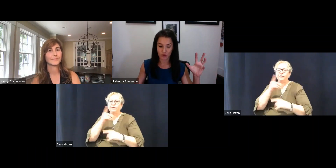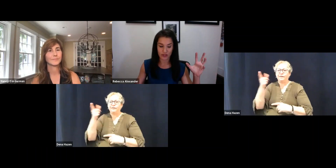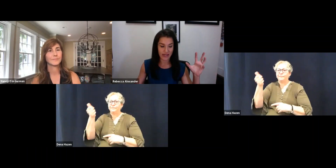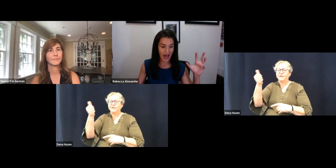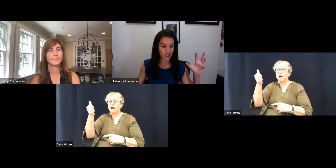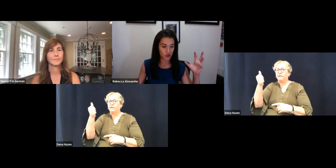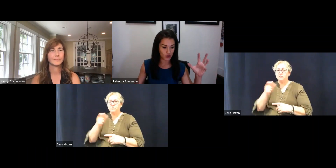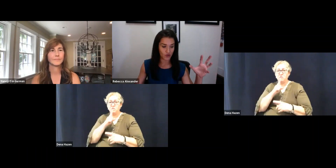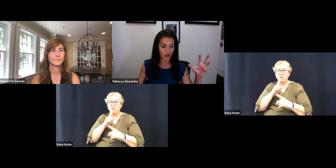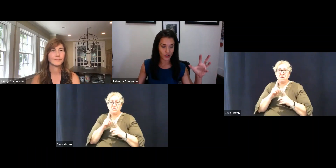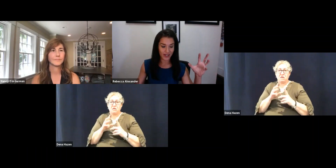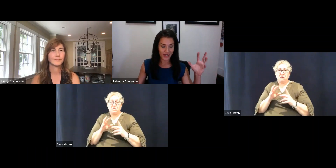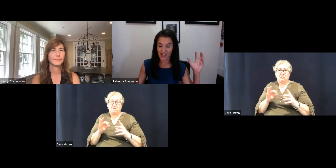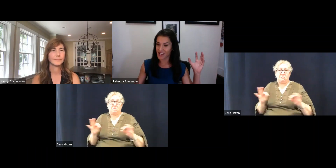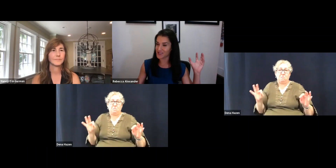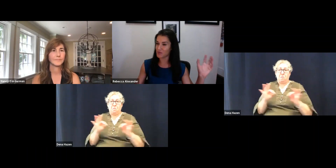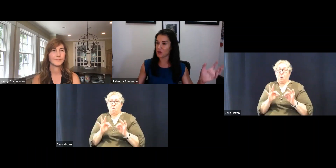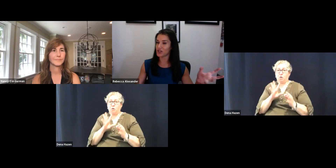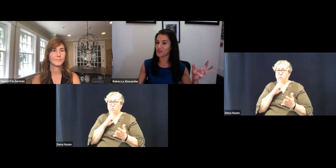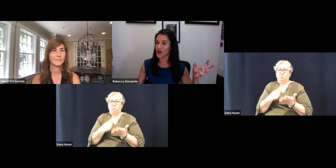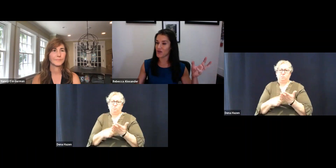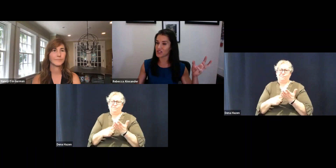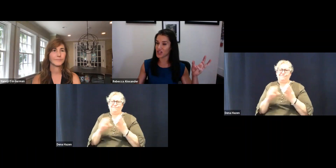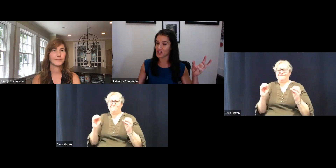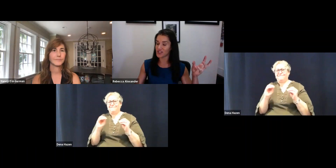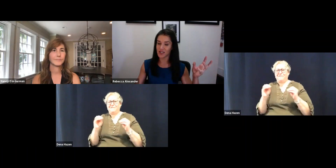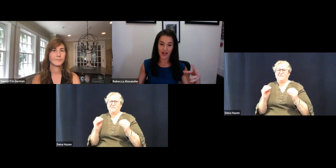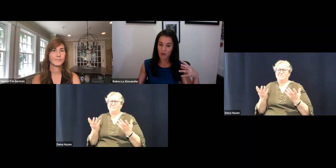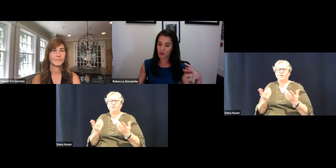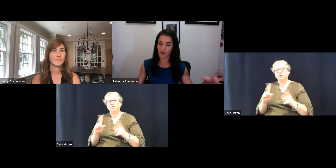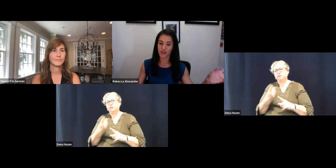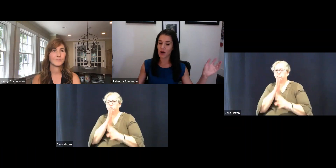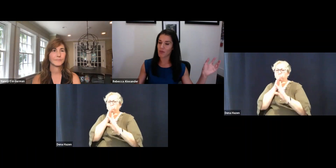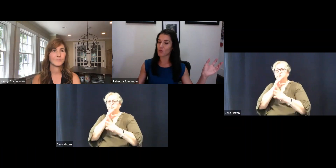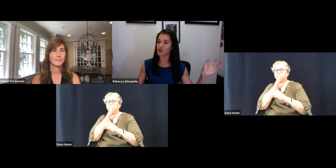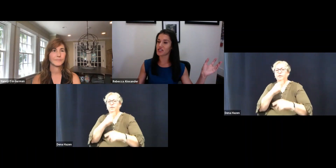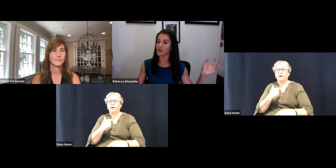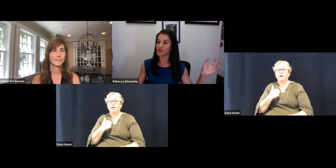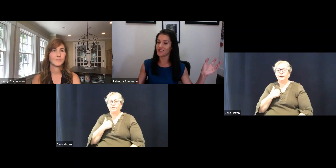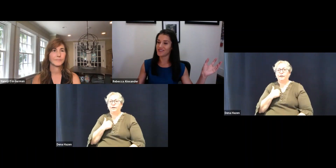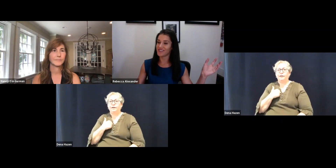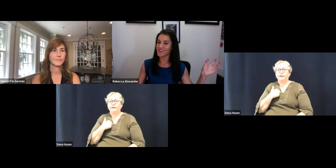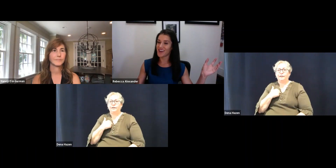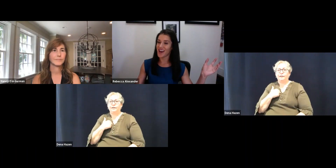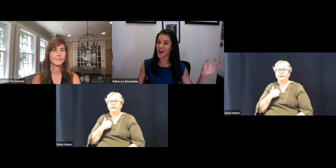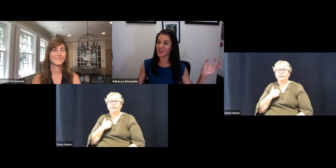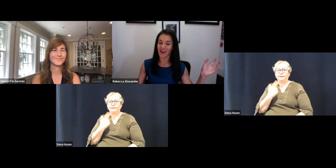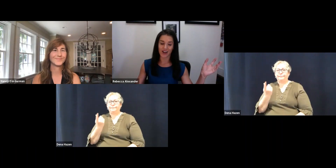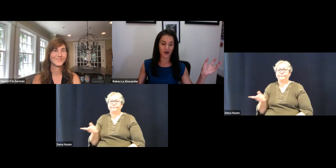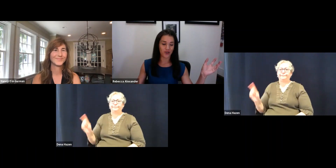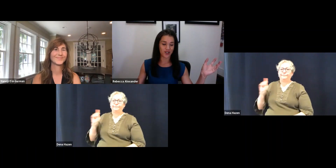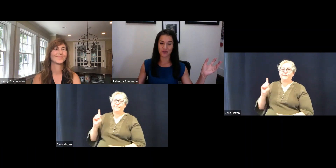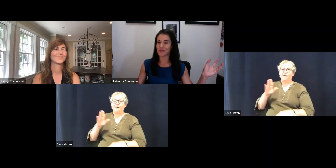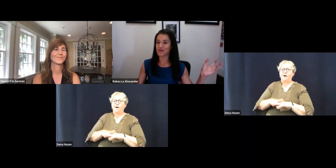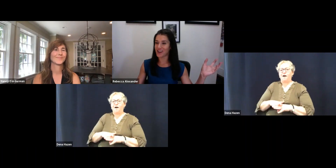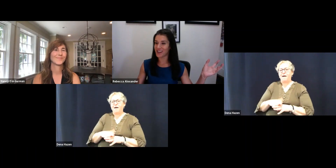that was that useful as input into the conversation, I would put them on my worse ear. And I know that it's sort of funny